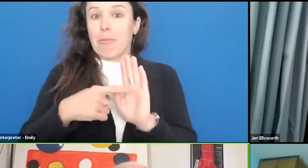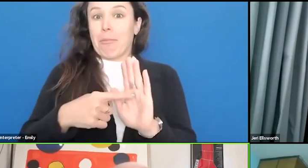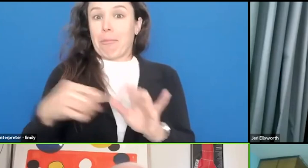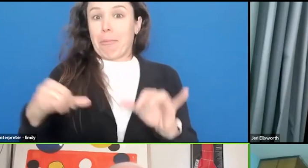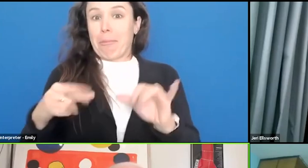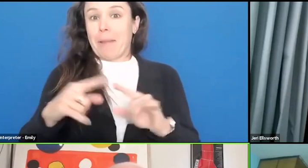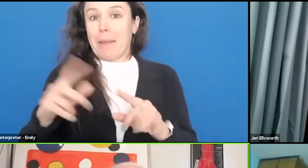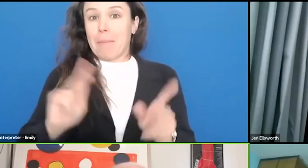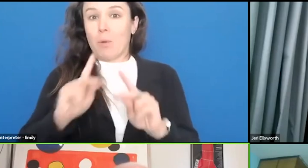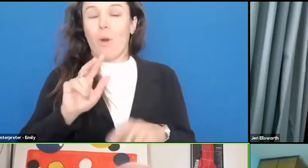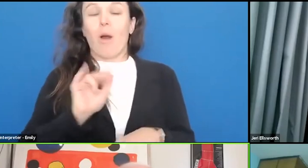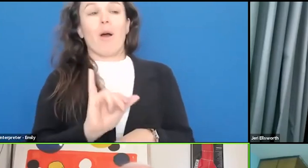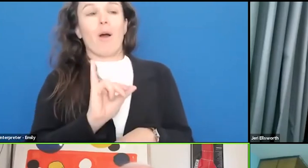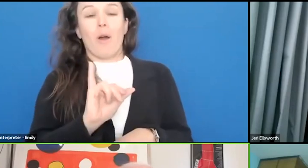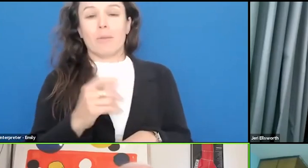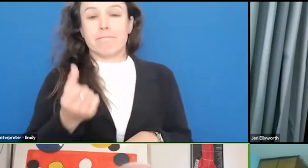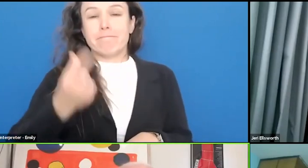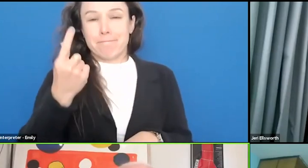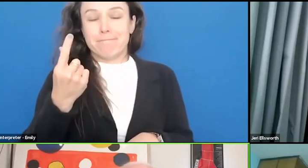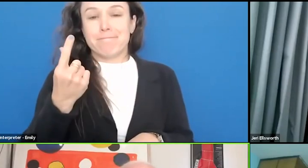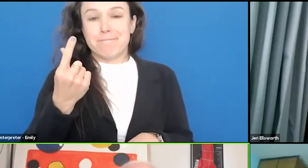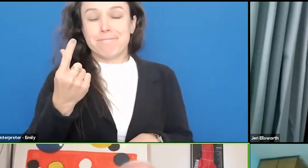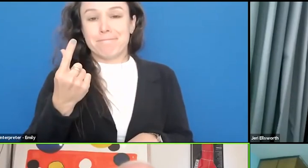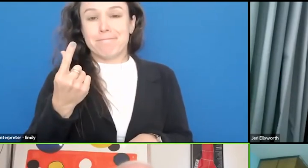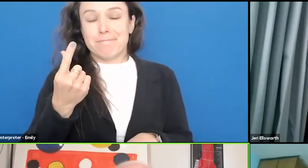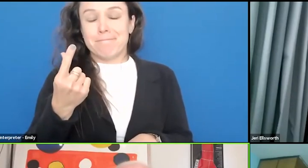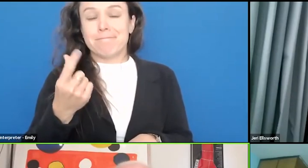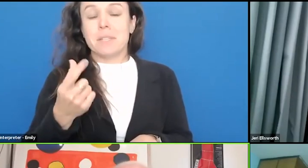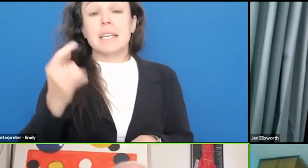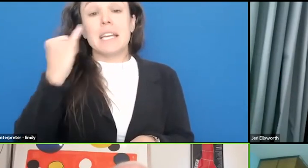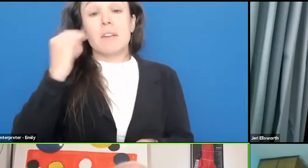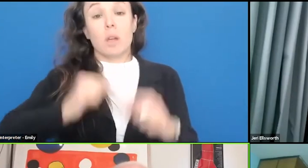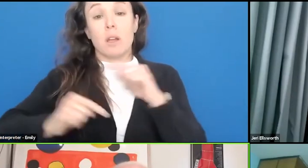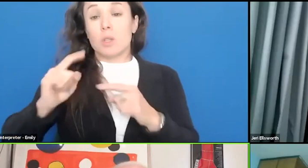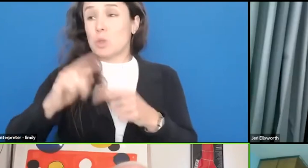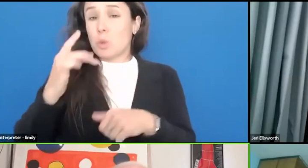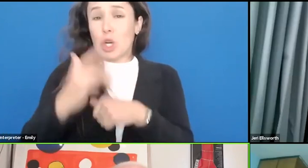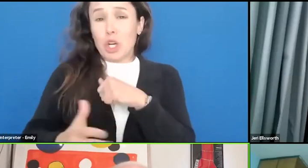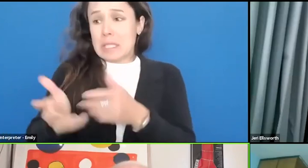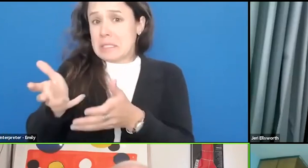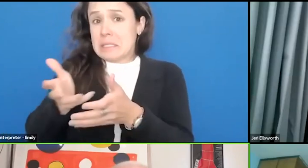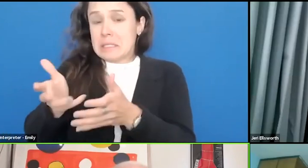etc., and if we go back the earliest conversations with machines – ELIZA,